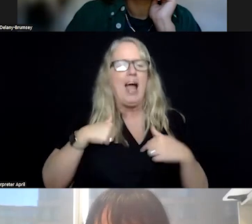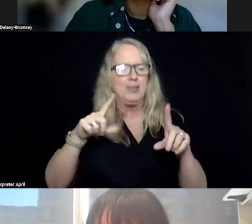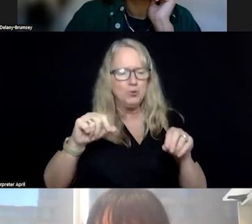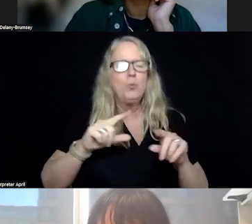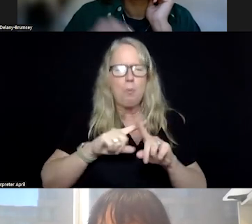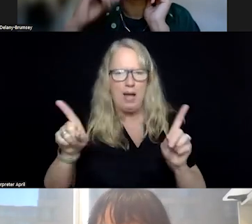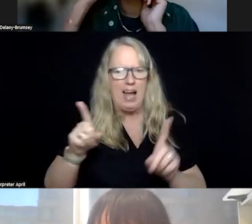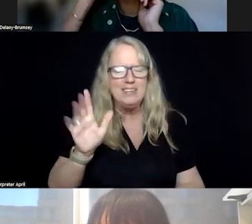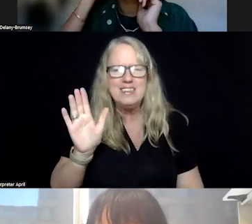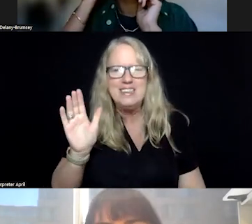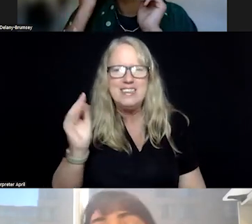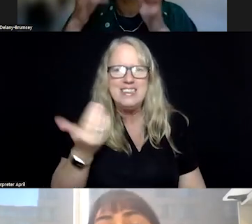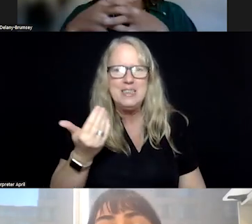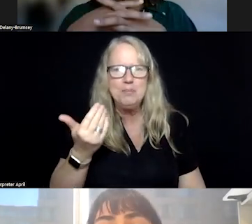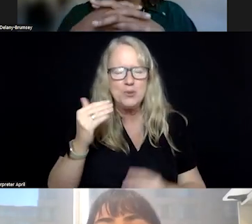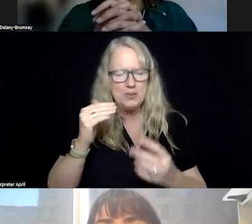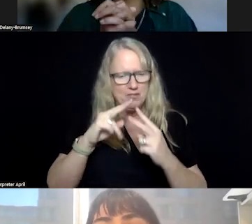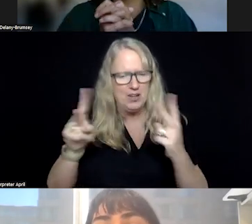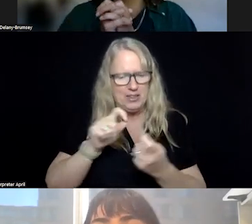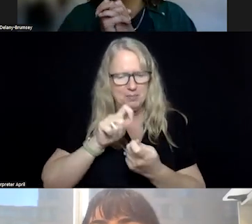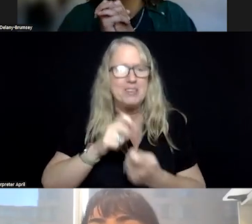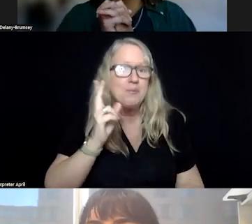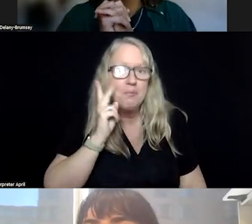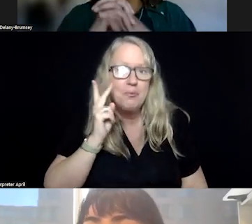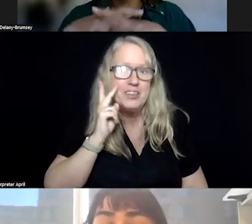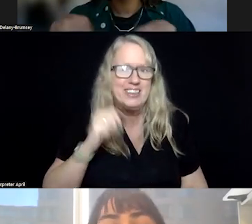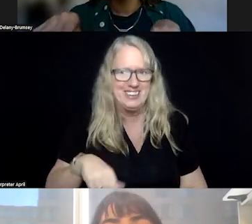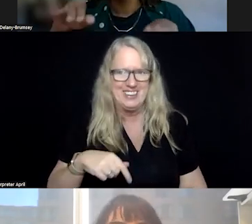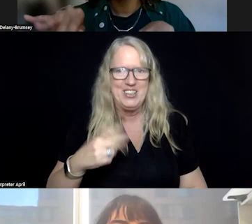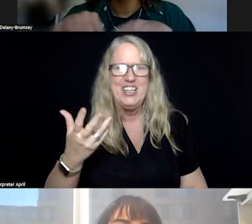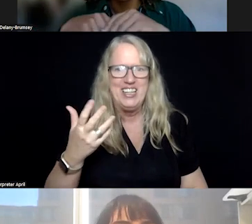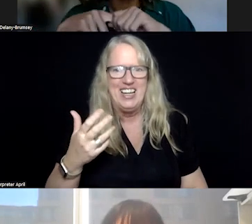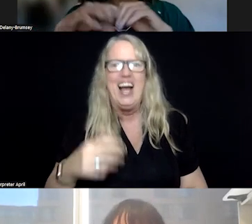SEEMS SPECIFIC. WE WILL SEE. I WOULD LOVE TO SEE THE AUDIENCE'S